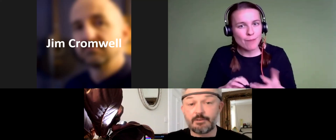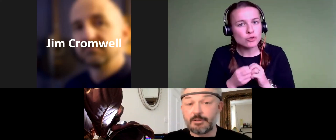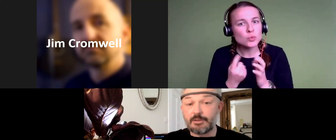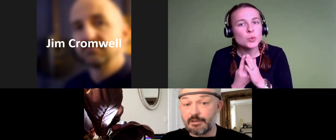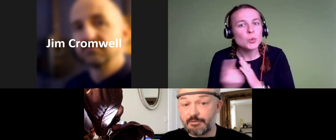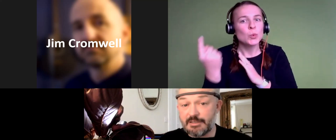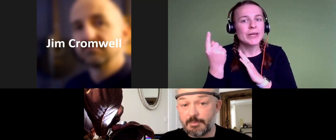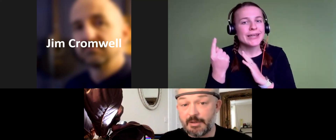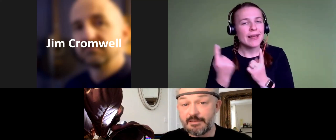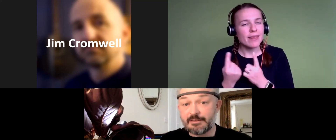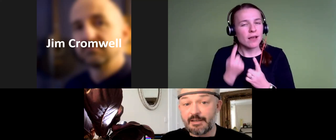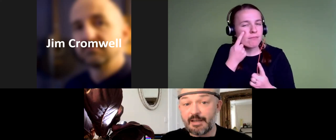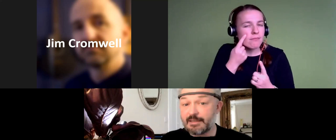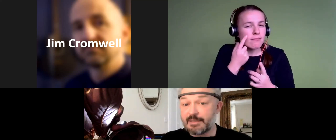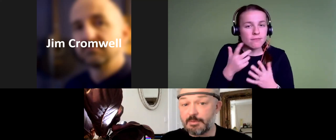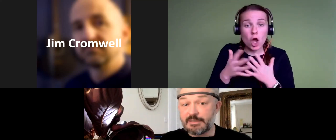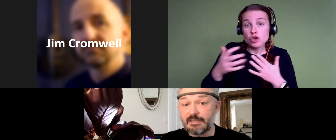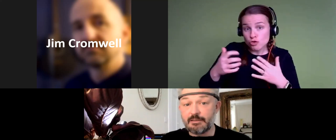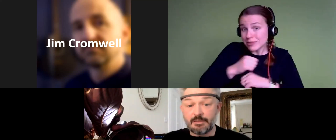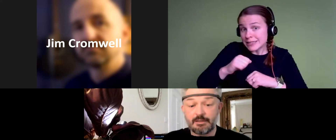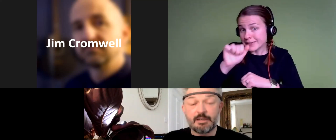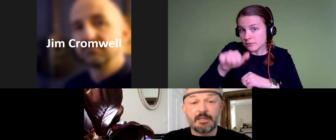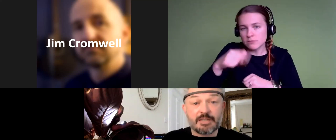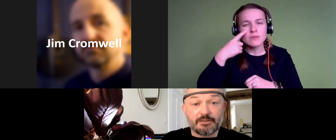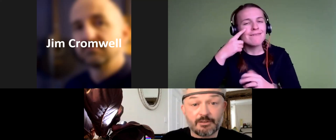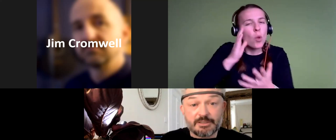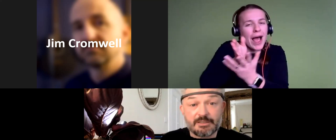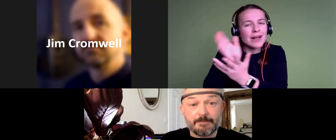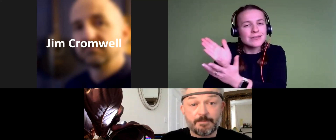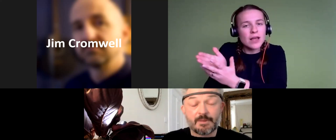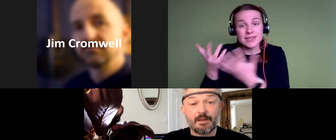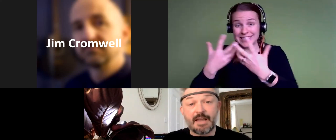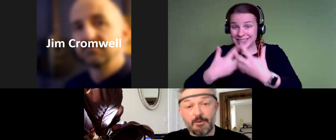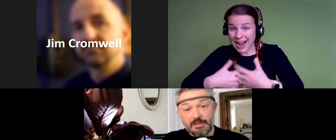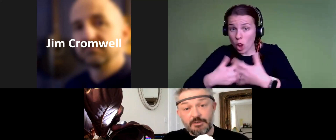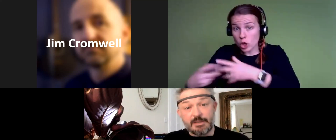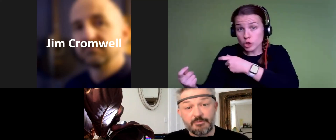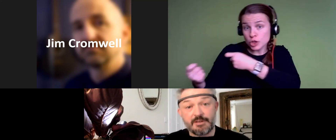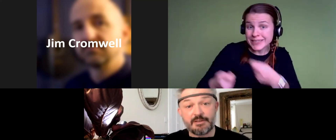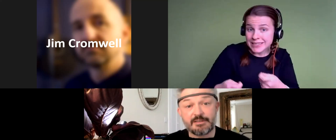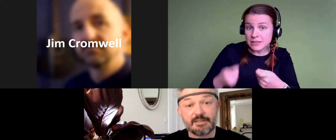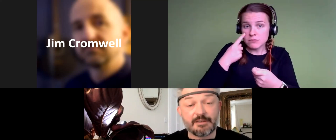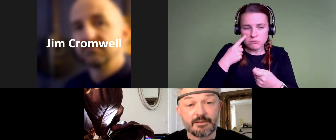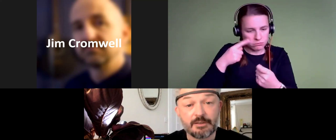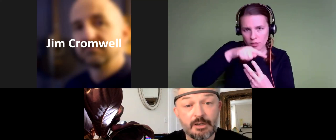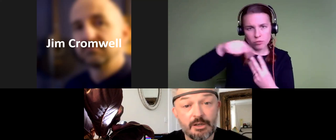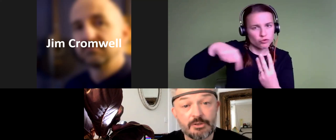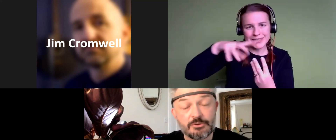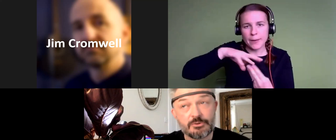attention. We are learning how these different plants have different personalities, and we are drawn to the different personalities. This gives us